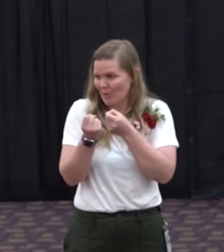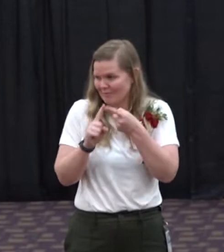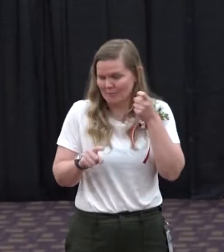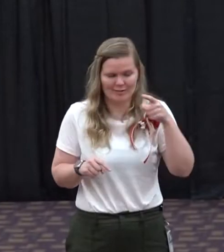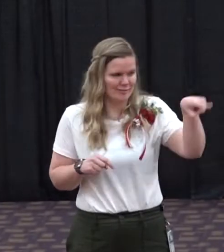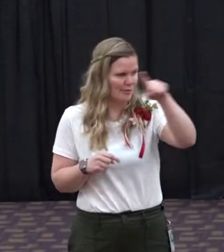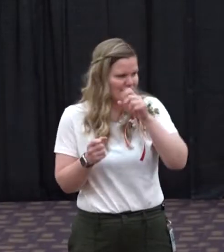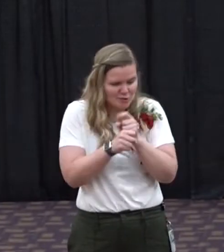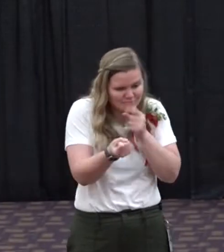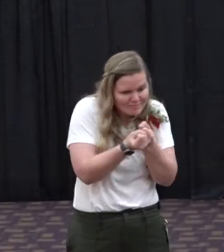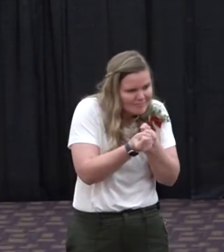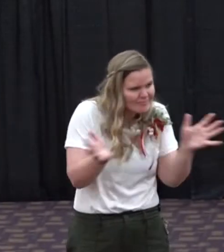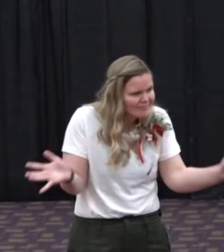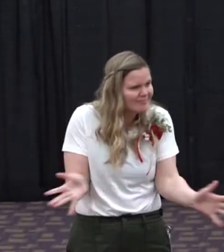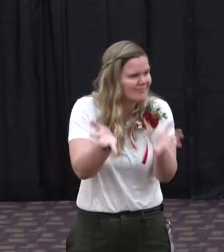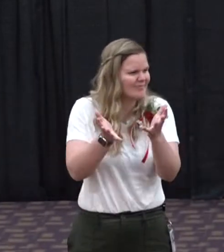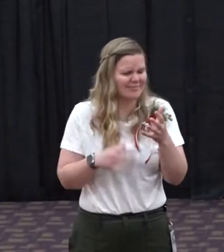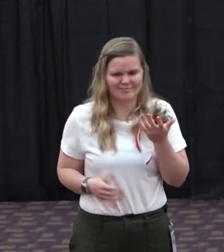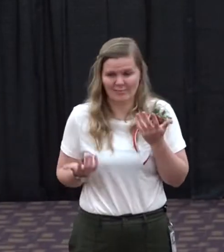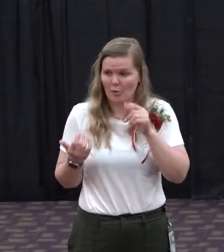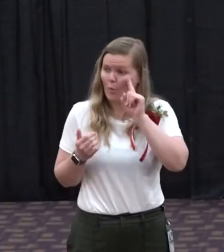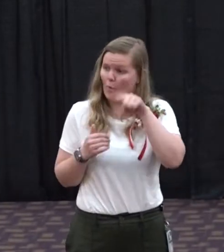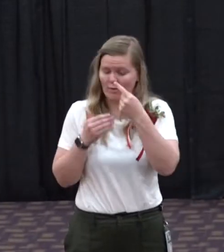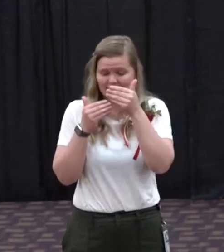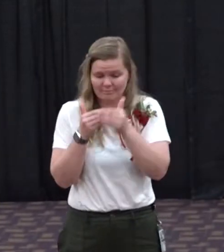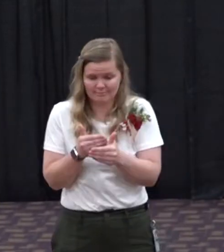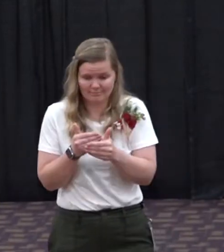Don't forget, you will have support from everyone along the way.